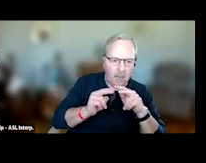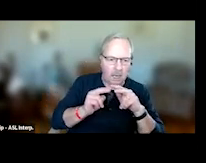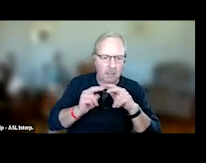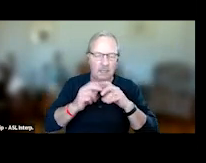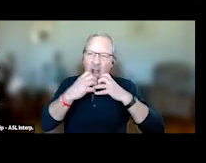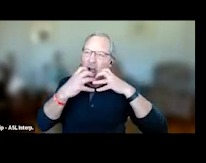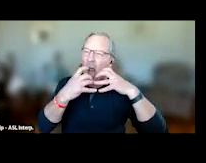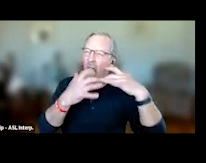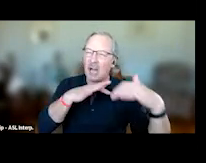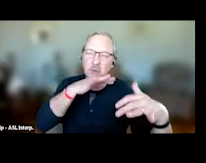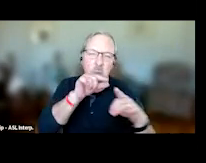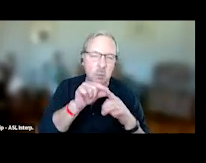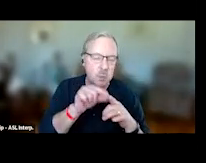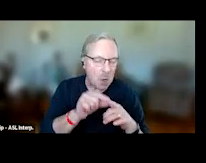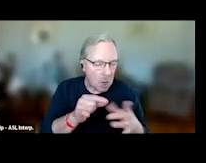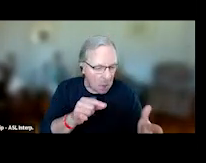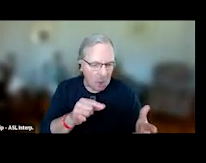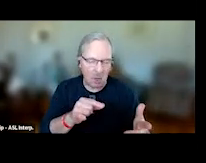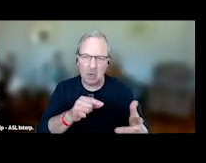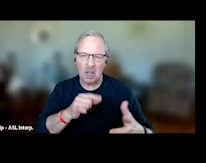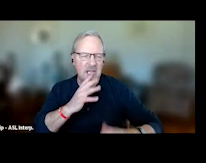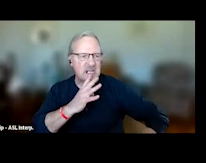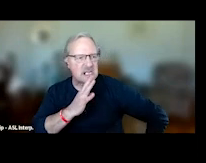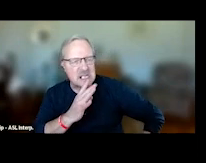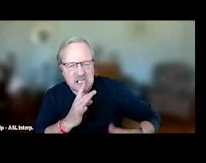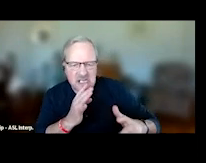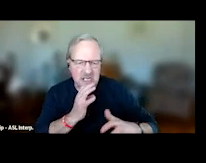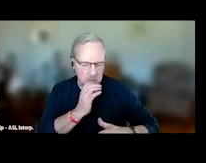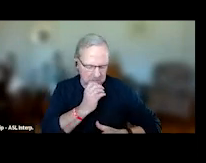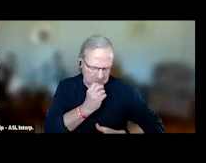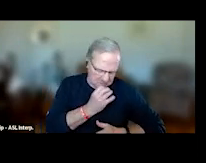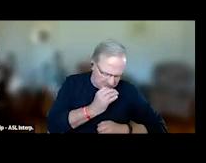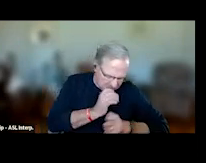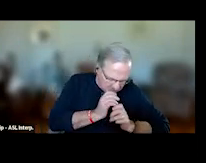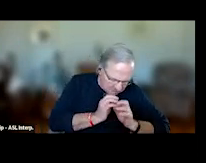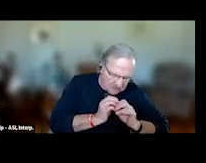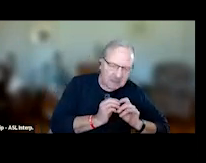or hostile comments, sometimes like muttering under the breath. Those are things to look out for.